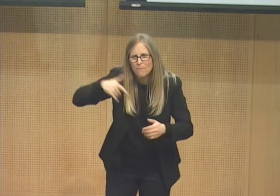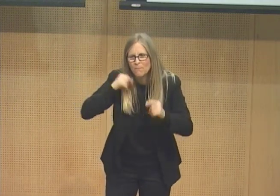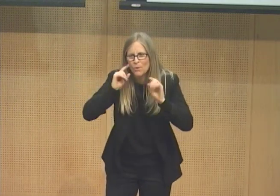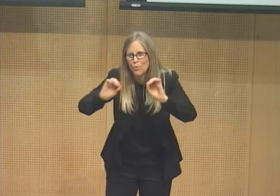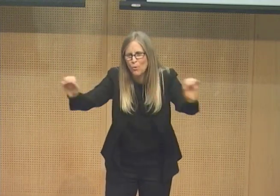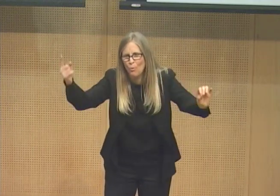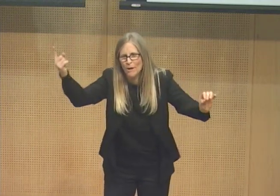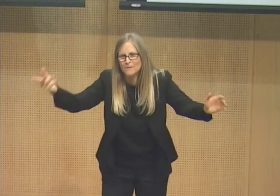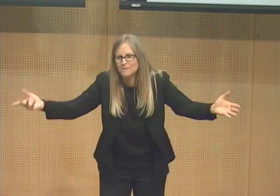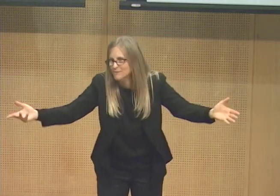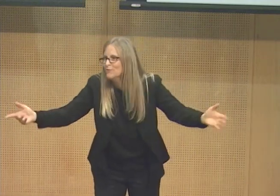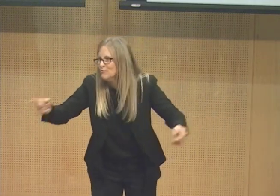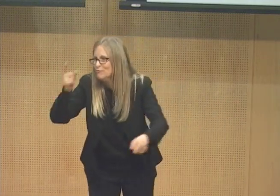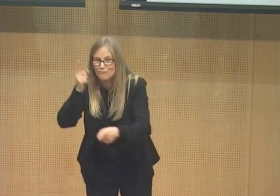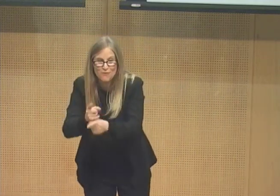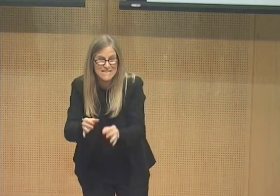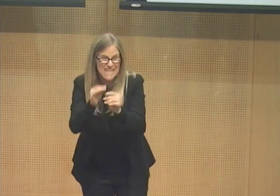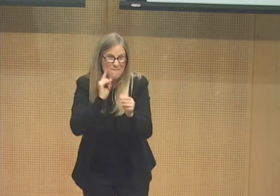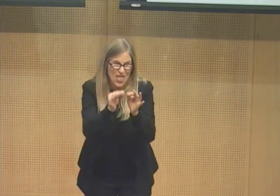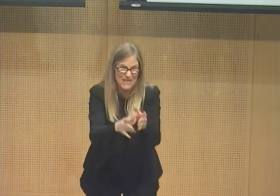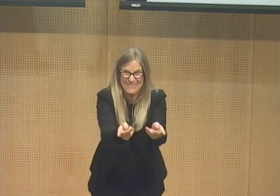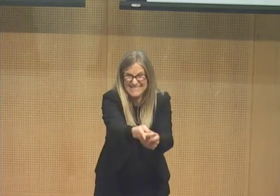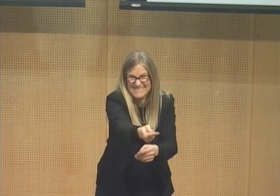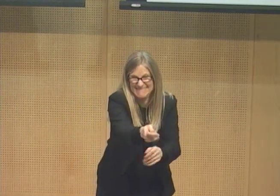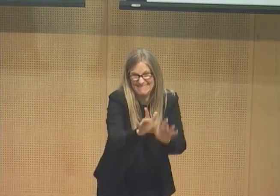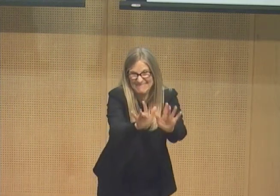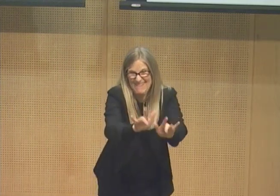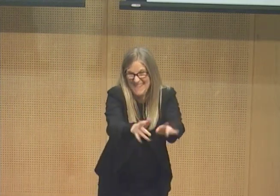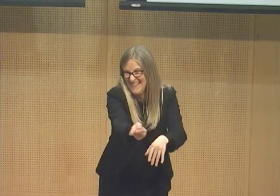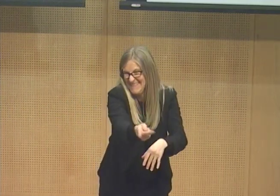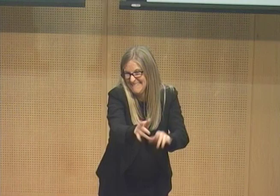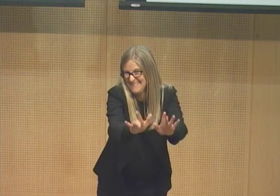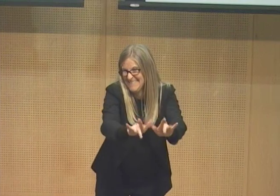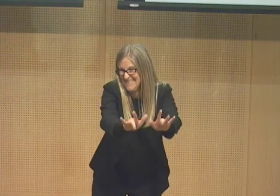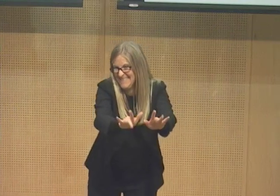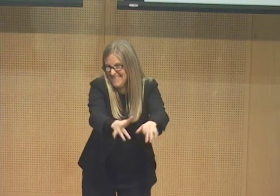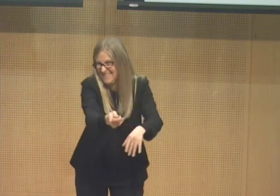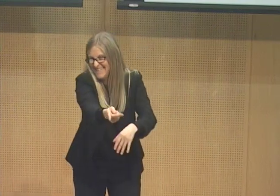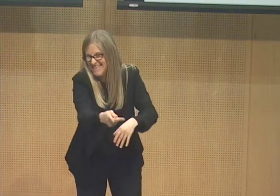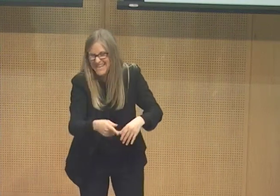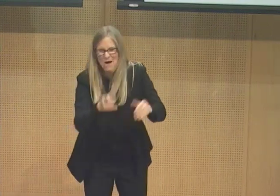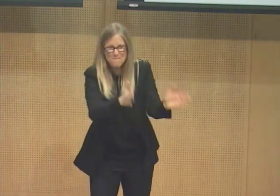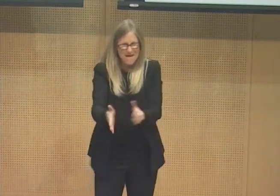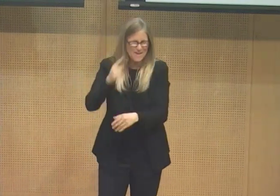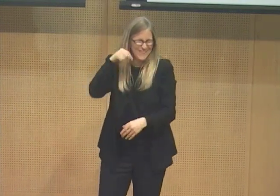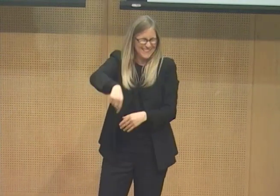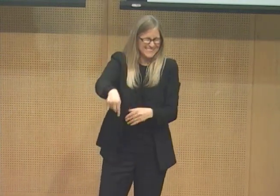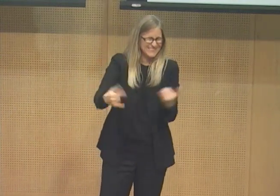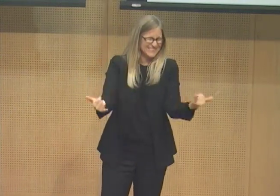Of those of you in the audience who read it-- The interpreters read it. We know they did, absolutely, poor things,